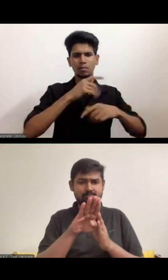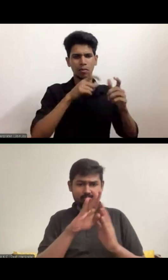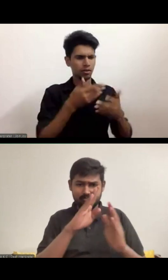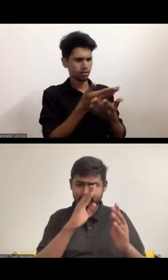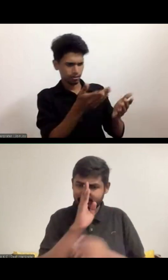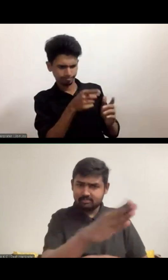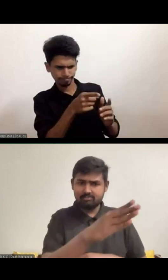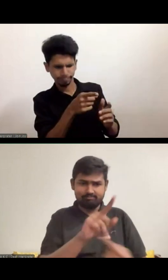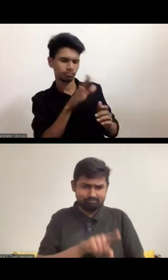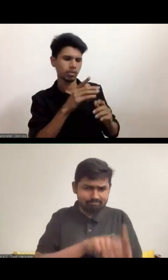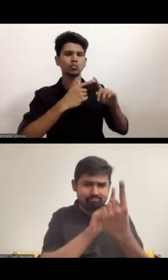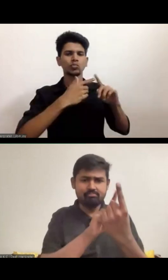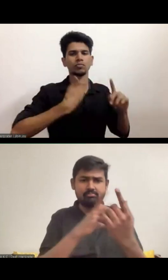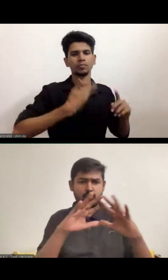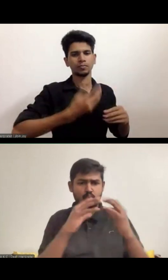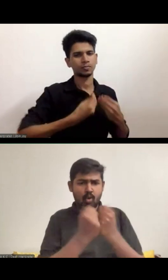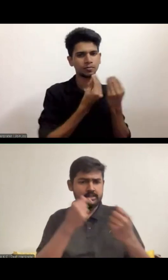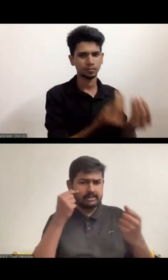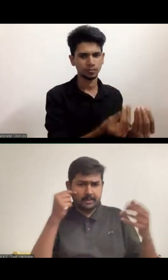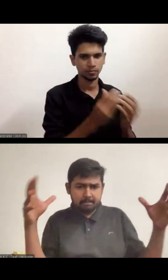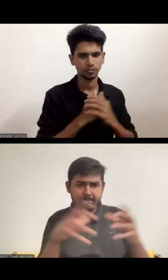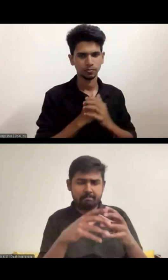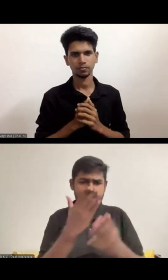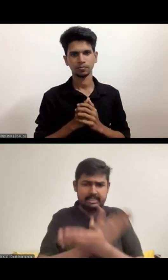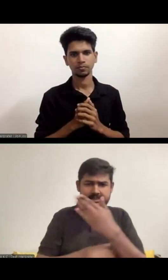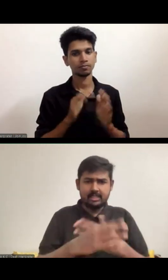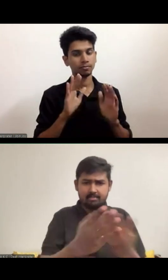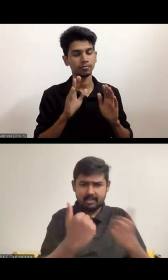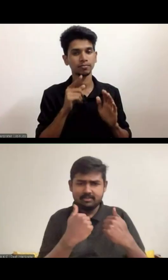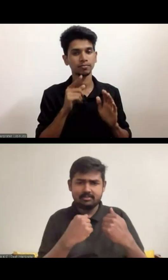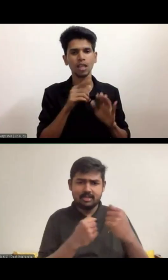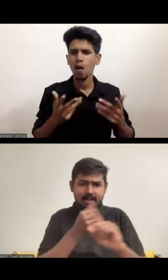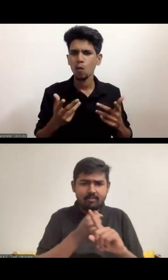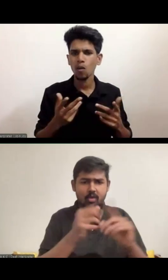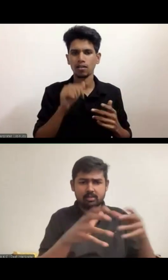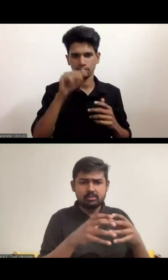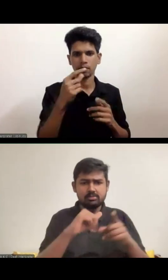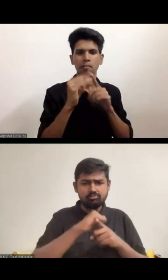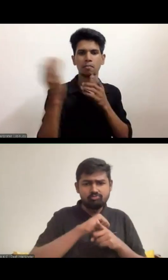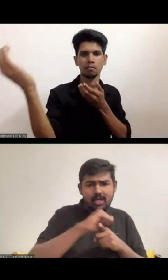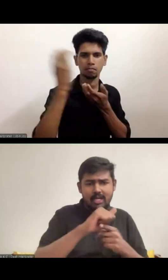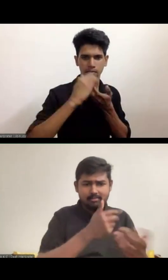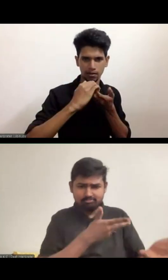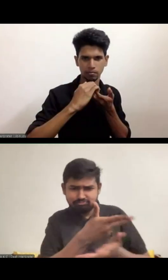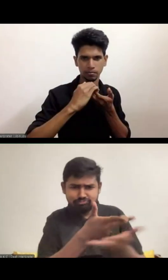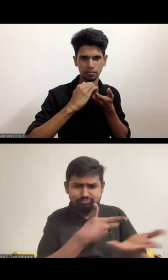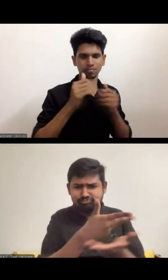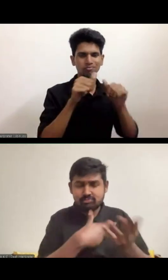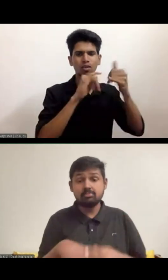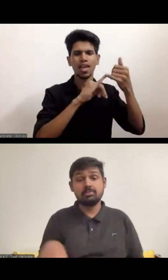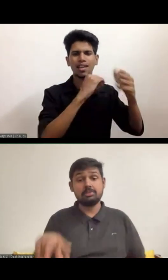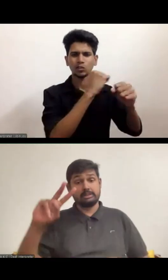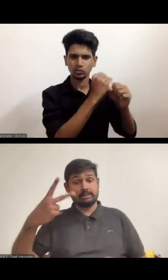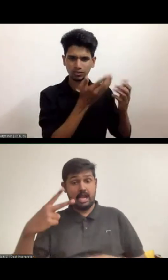So initially there was a partnership between the ASG, the Accessibility Standing Group, and the